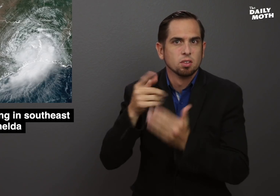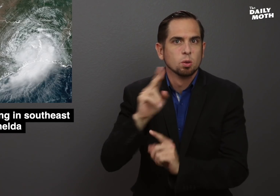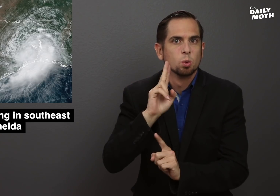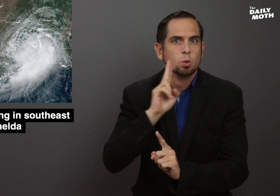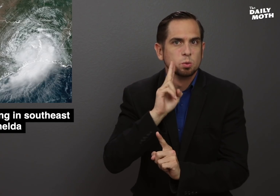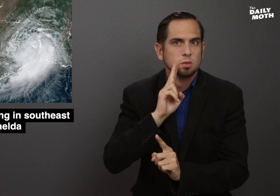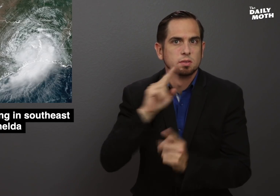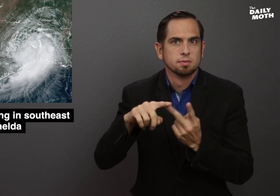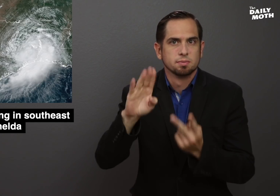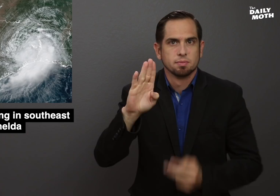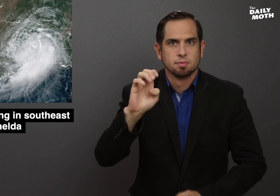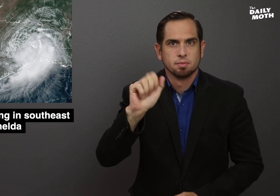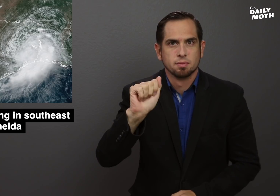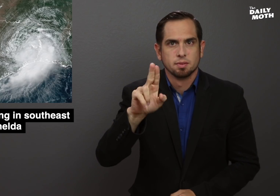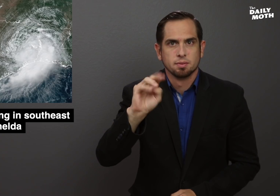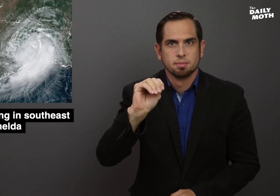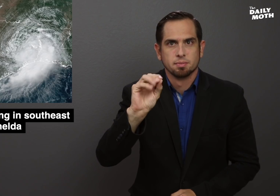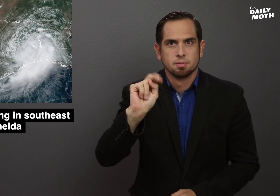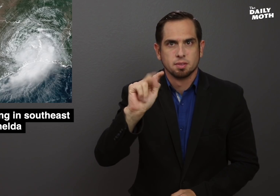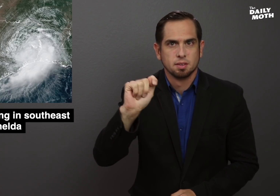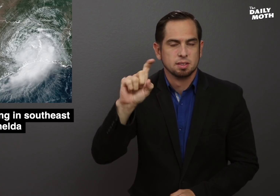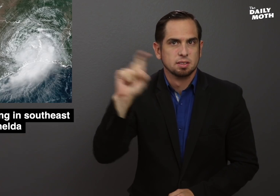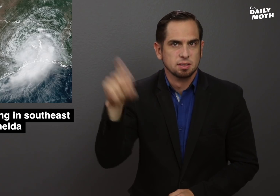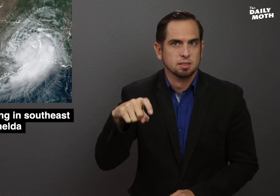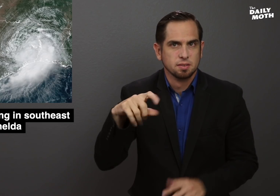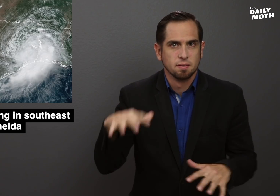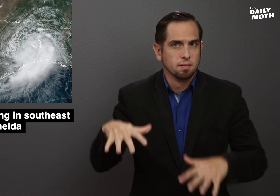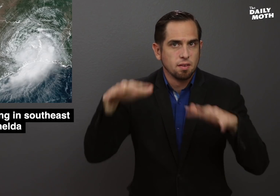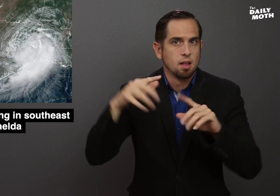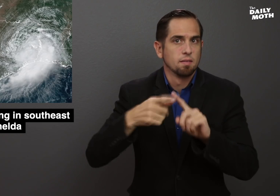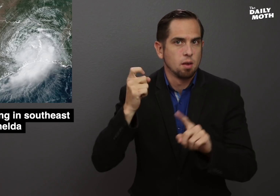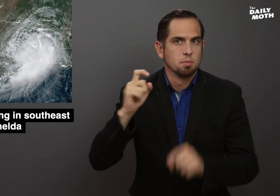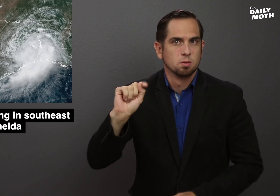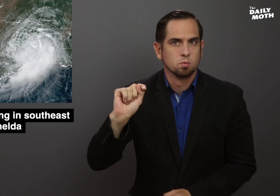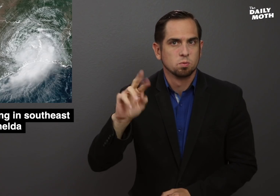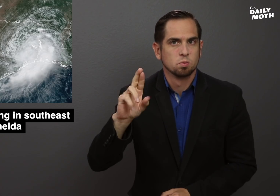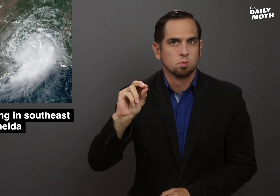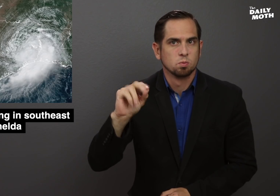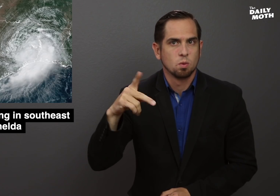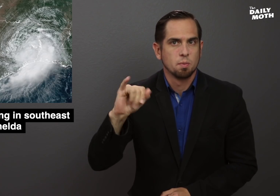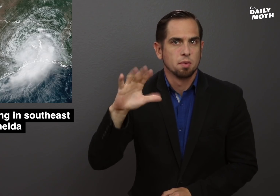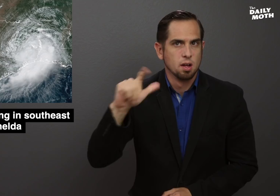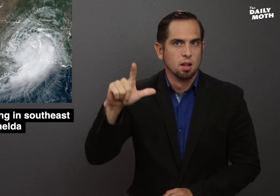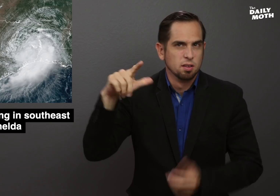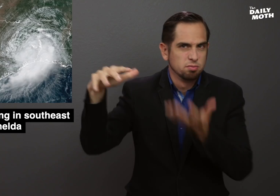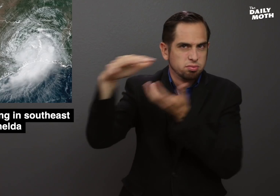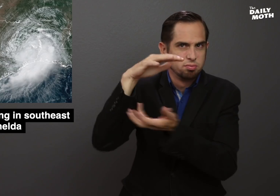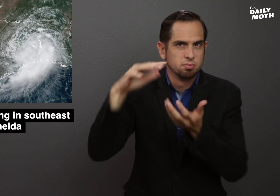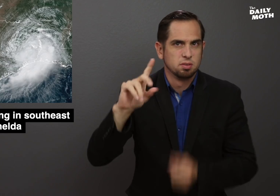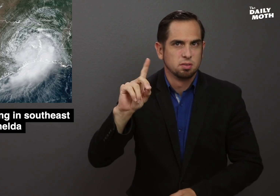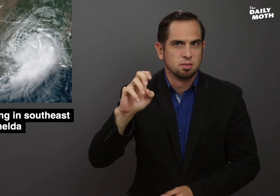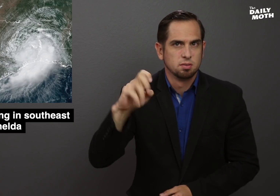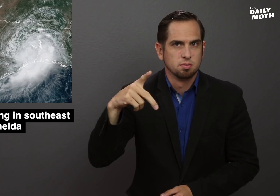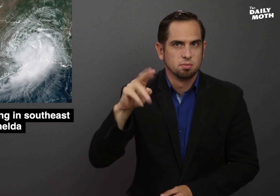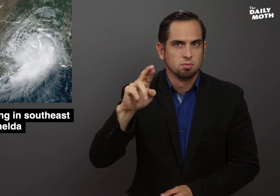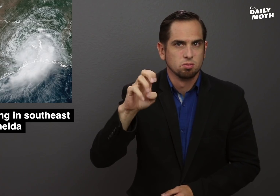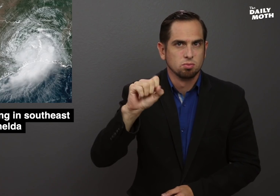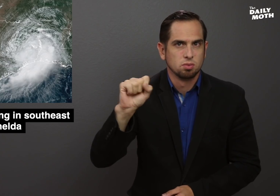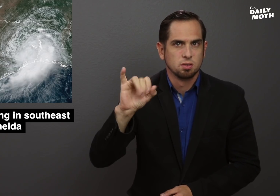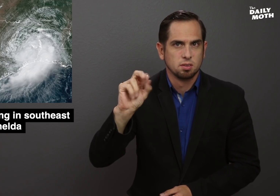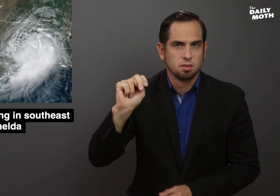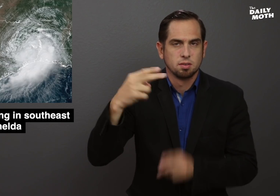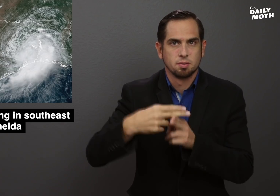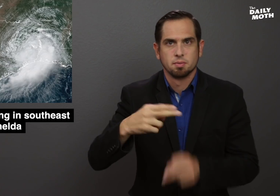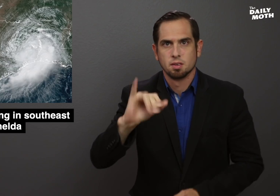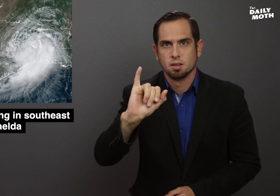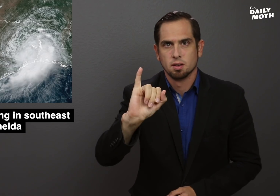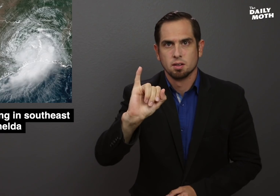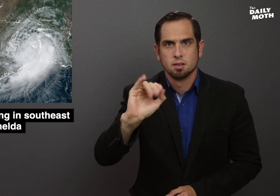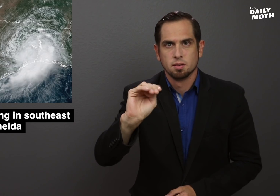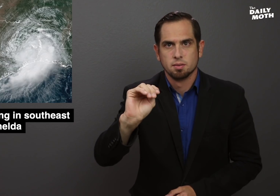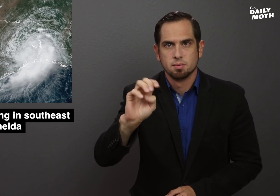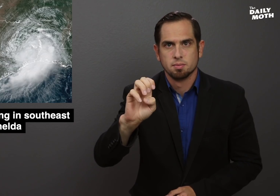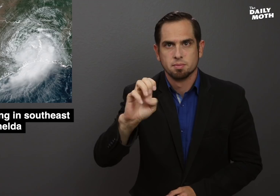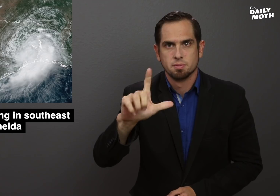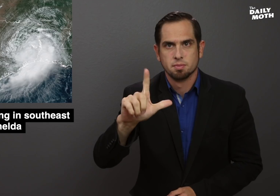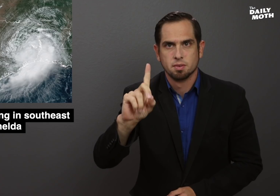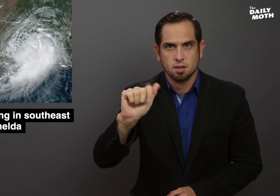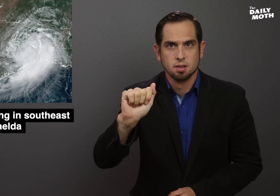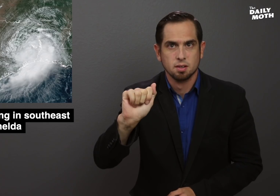Houston and Beaumont, Texas from Tropical Depression Imelda,